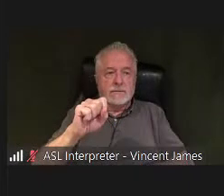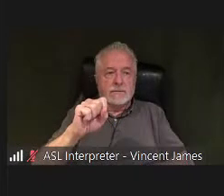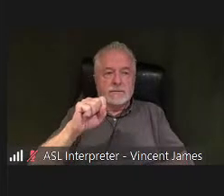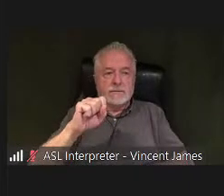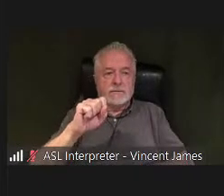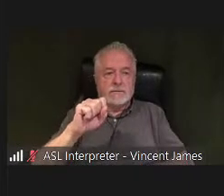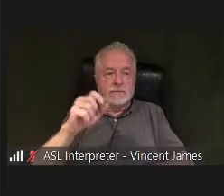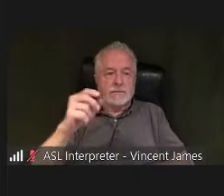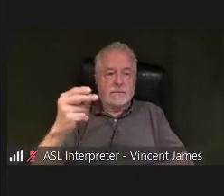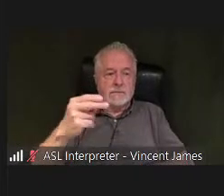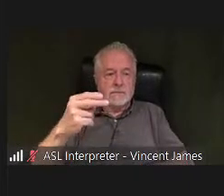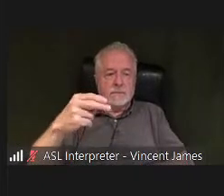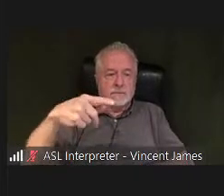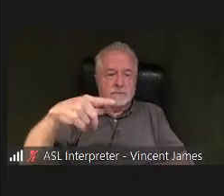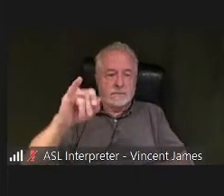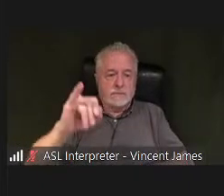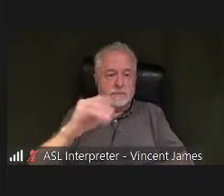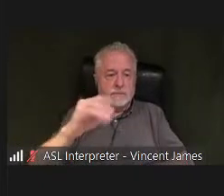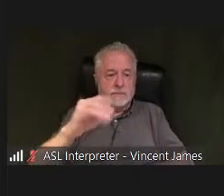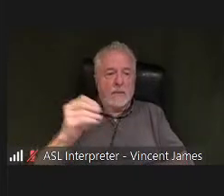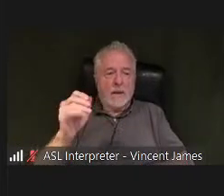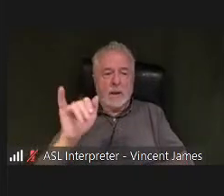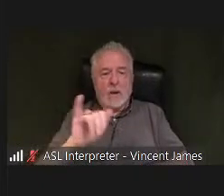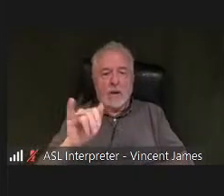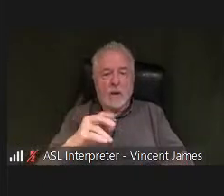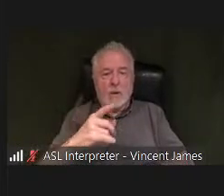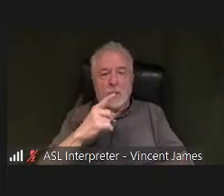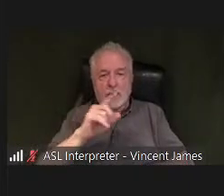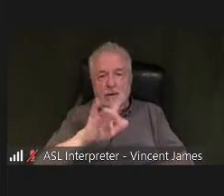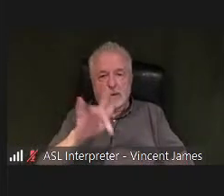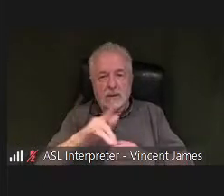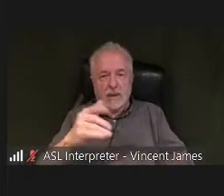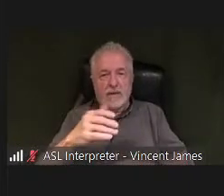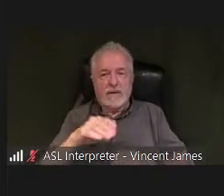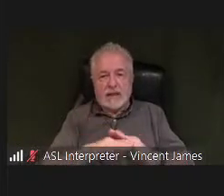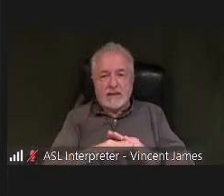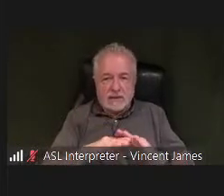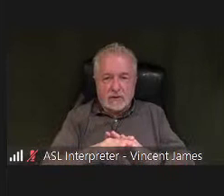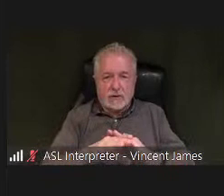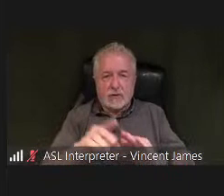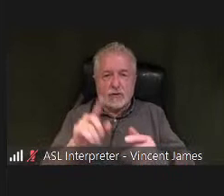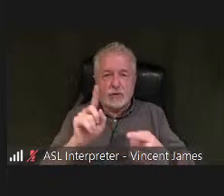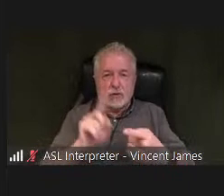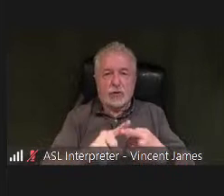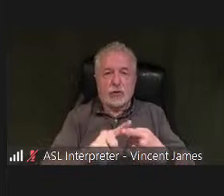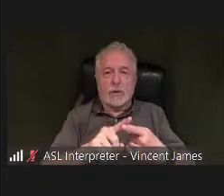HPI and most of the residents didn't have access to.